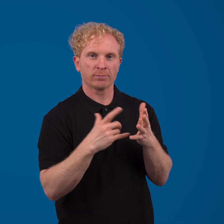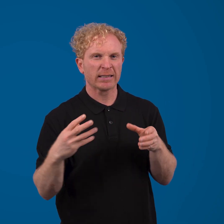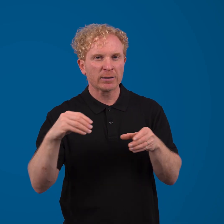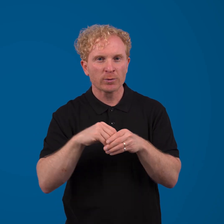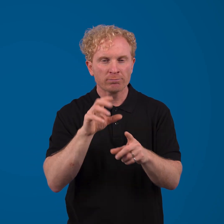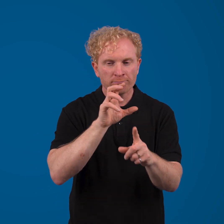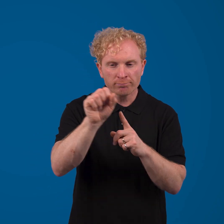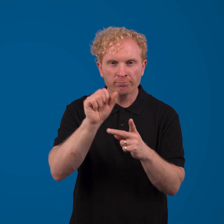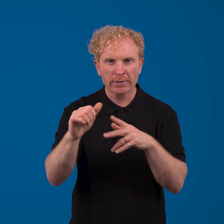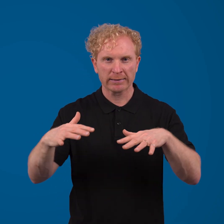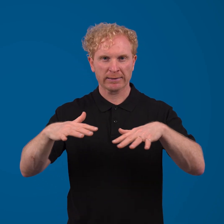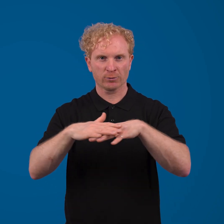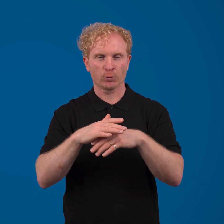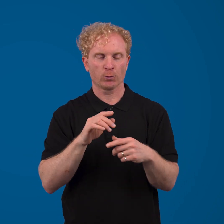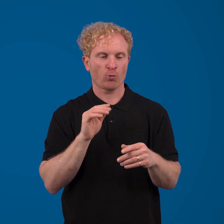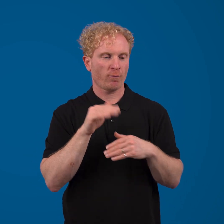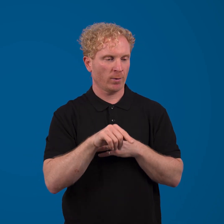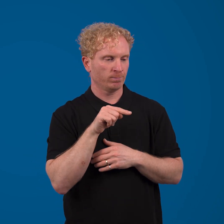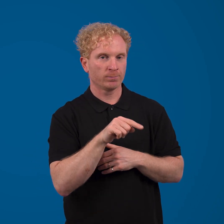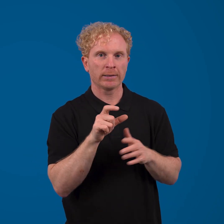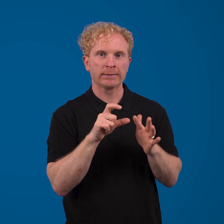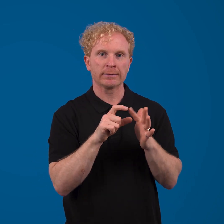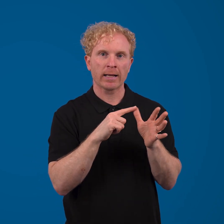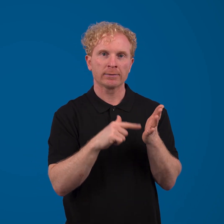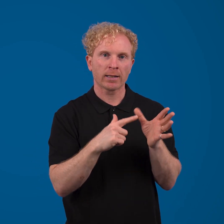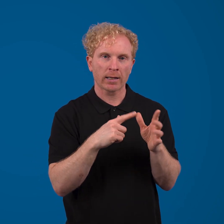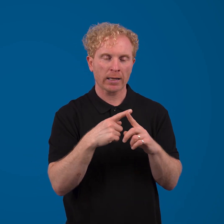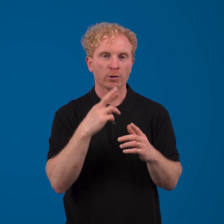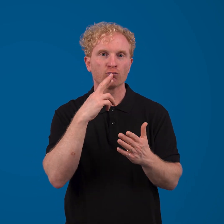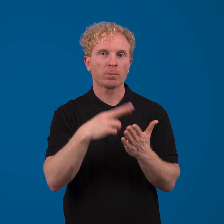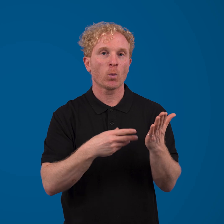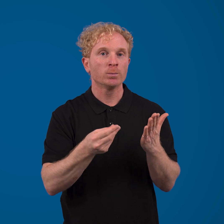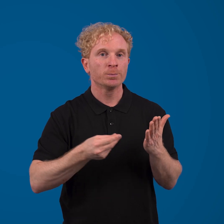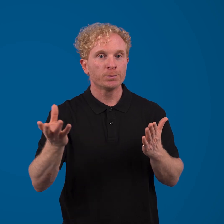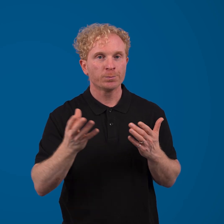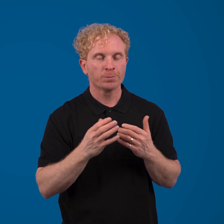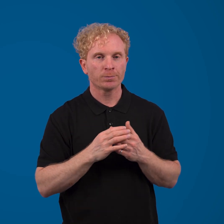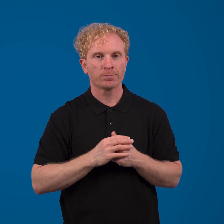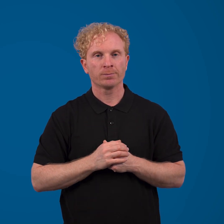This includes addressing intersectionality across data and reporting.